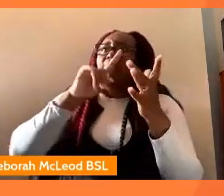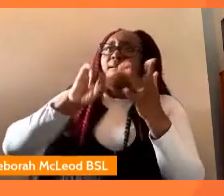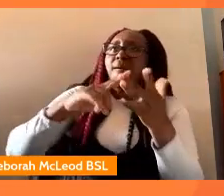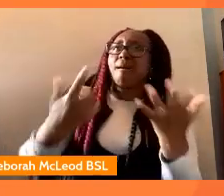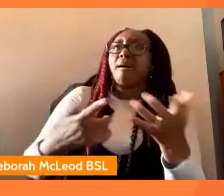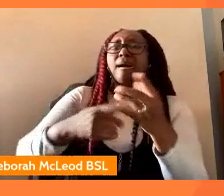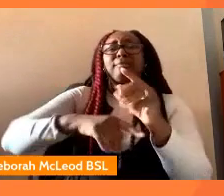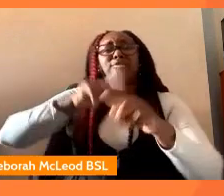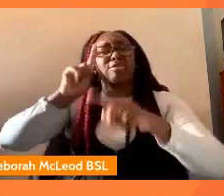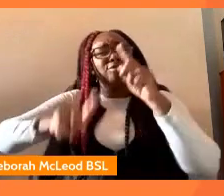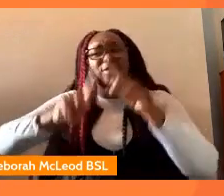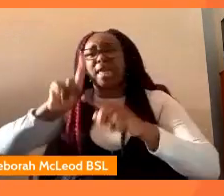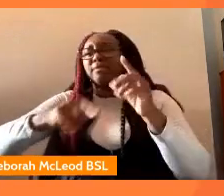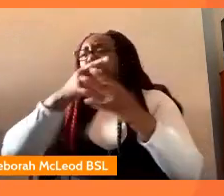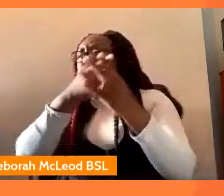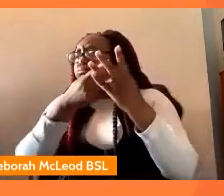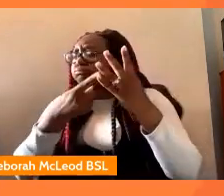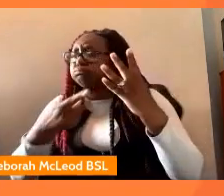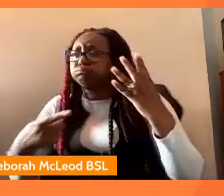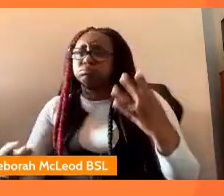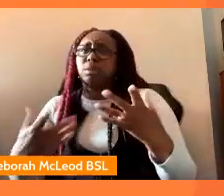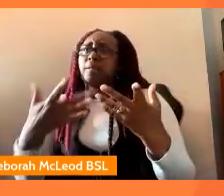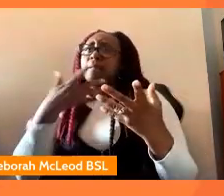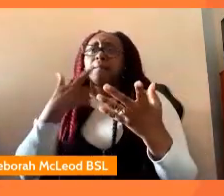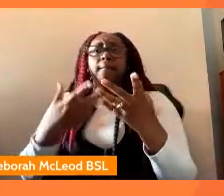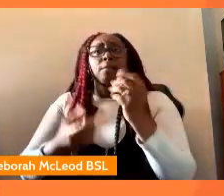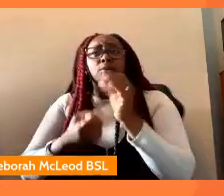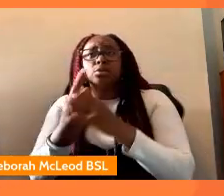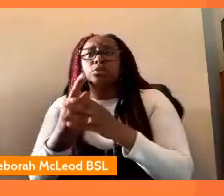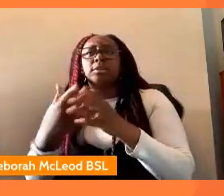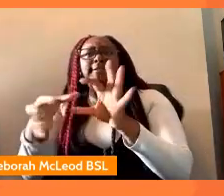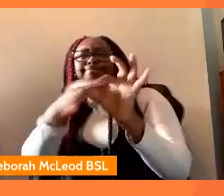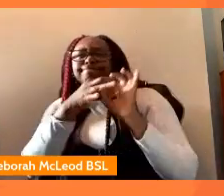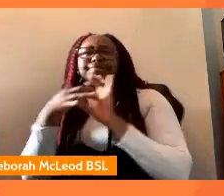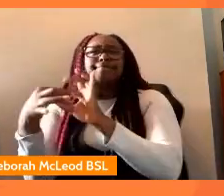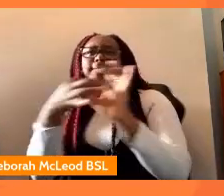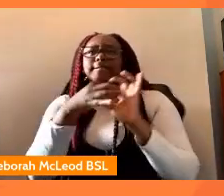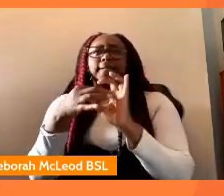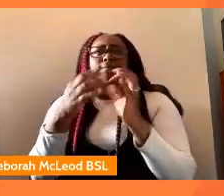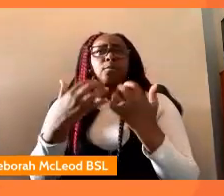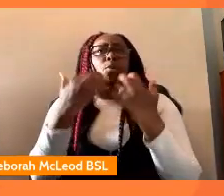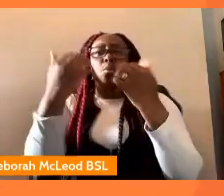formats, they offer opportunities to connect with audiences in brand new ways.